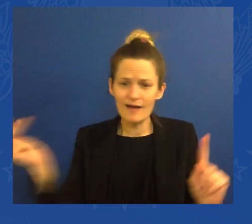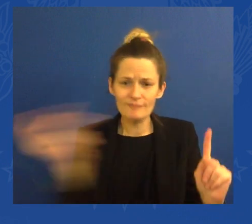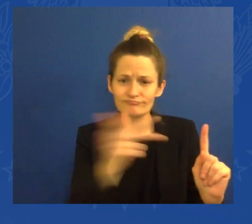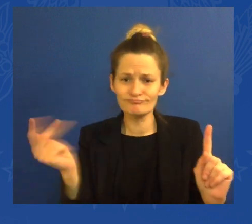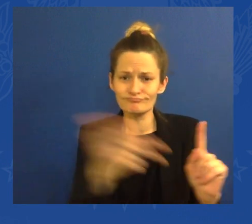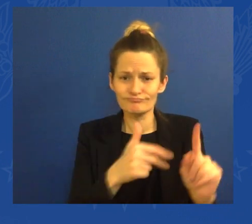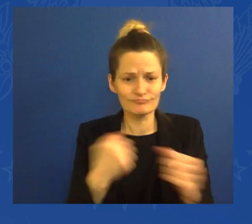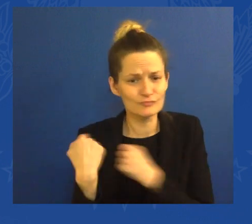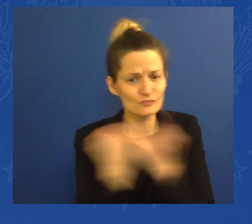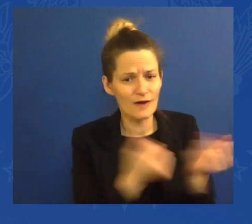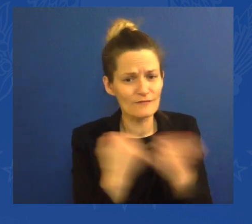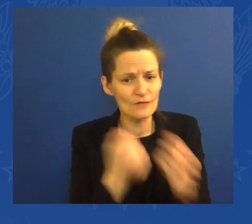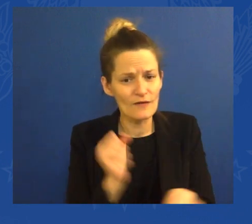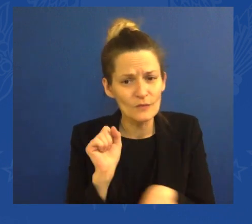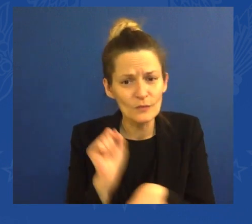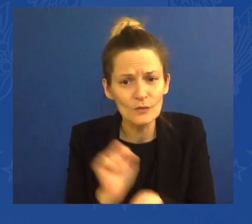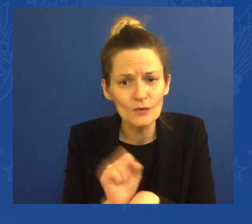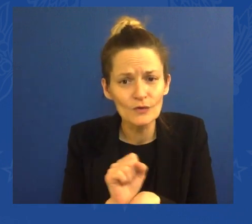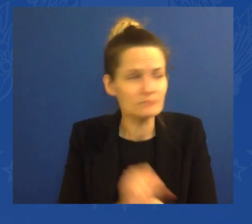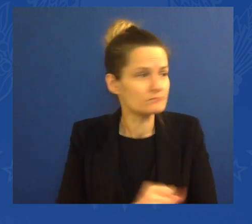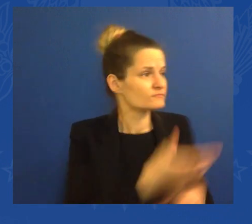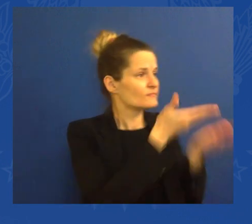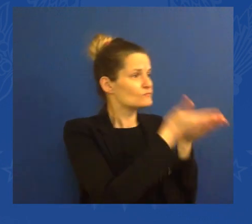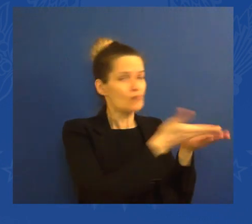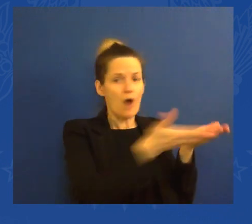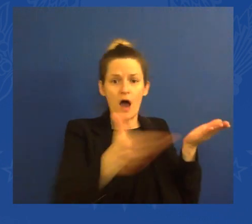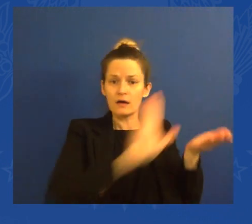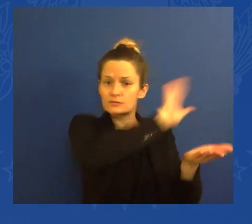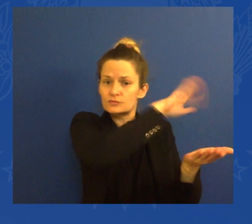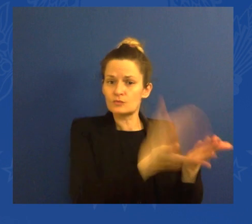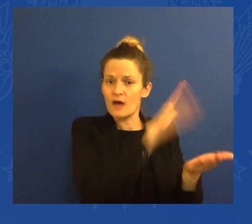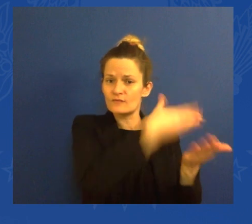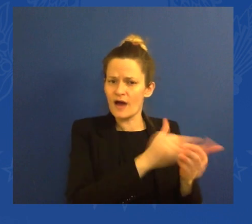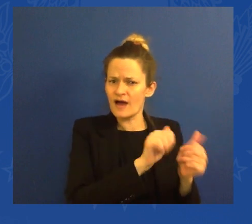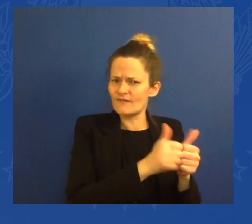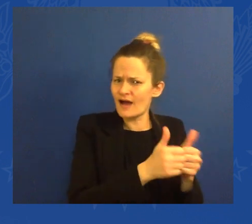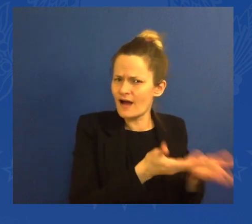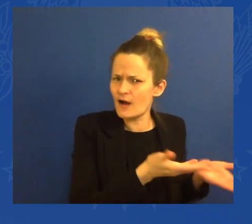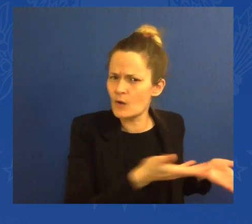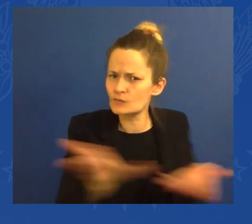exploded in Superior back in 2018, this bridge was one that many of you